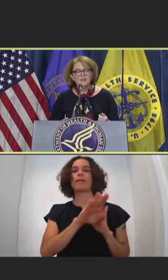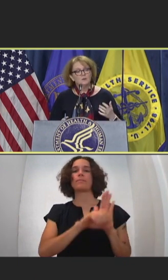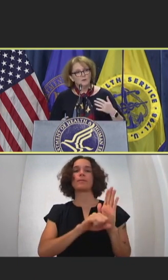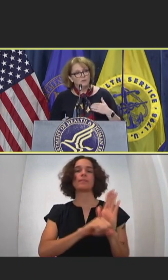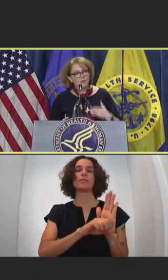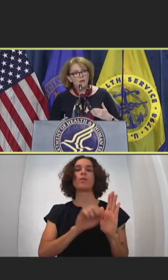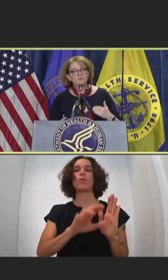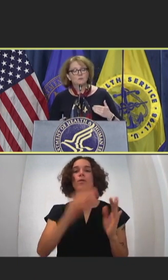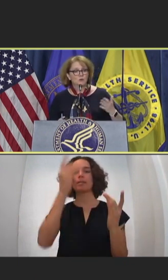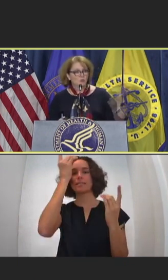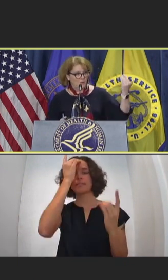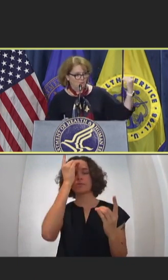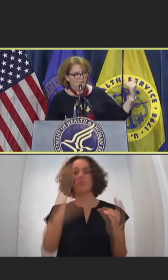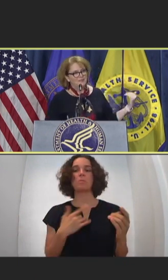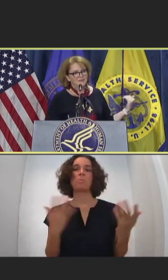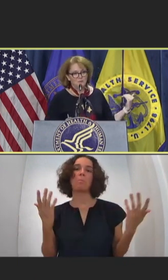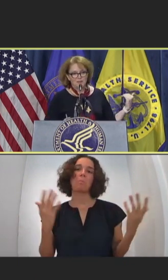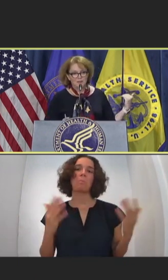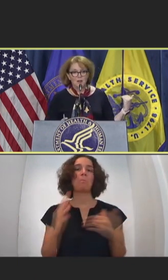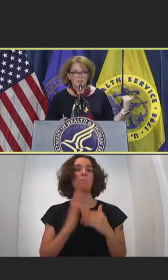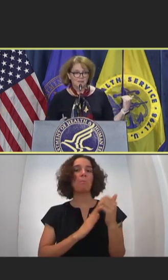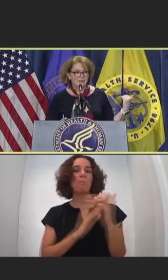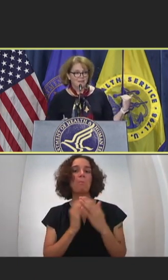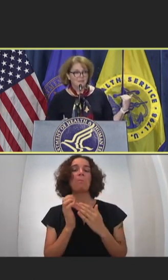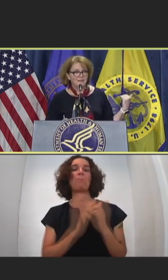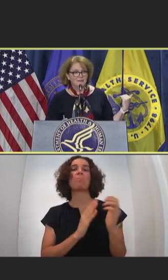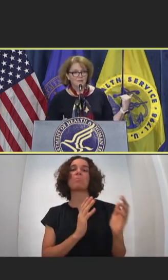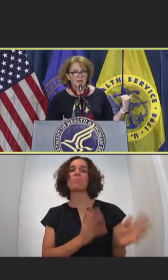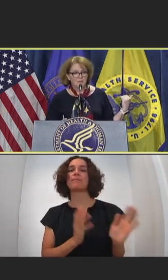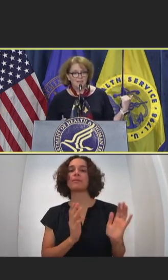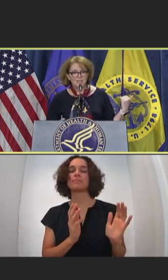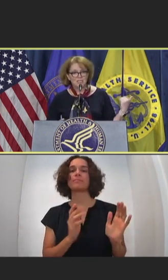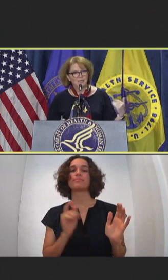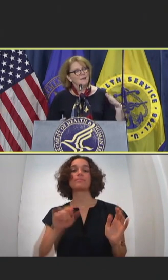we feel comfortable -- this has been the longstanding CDC recommendation -- that